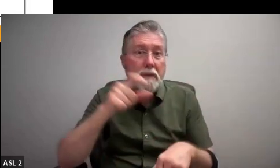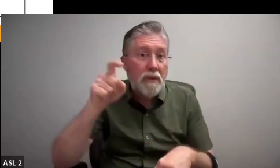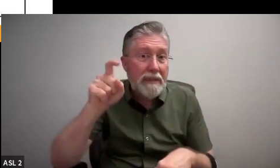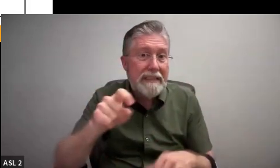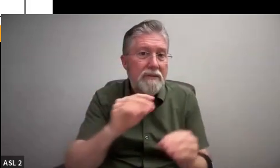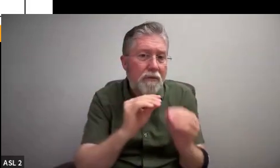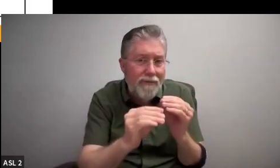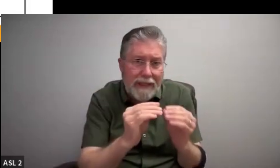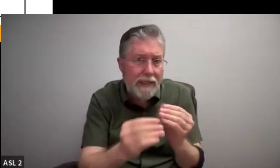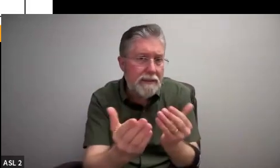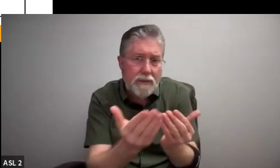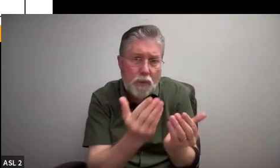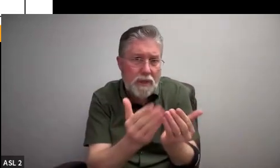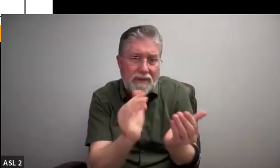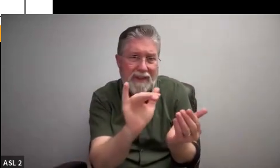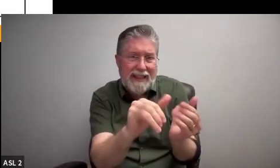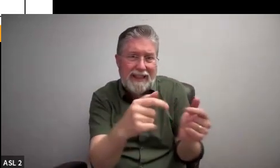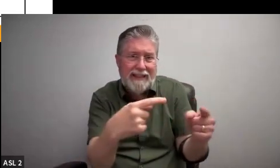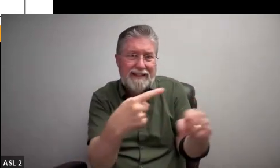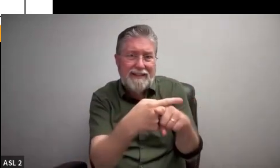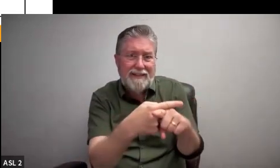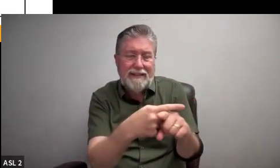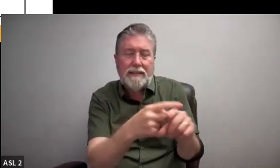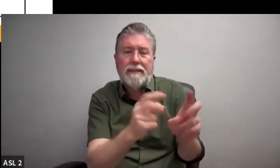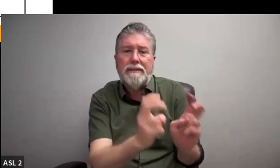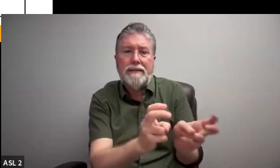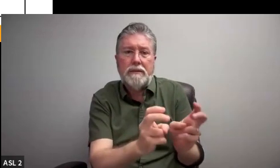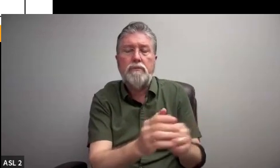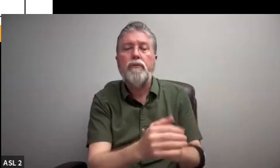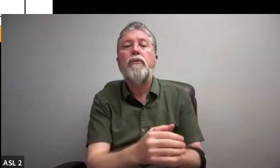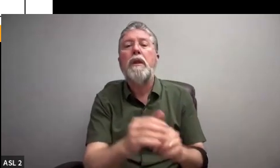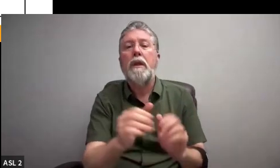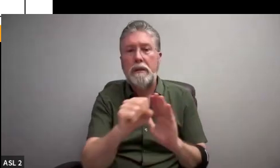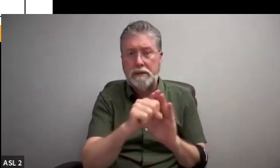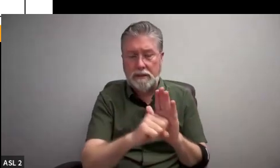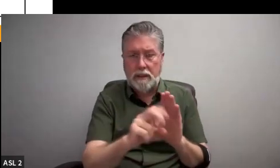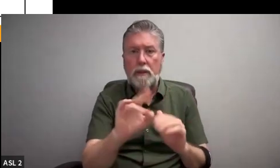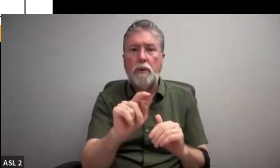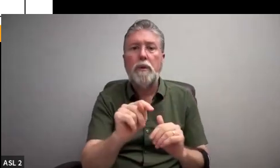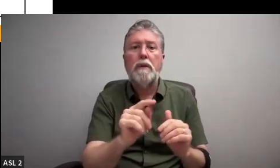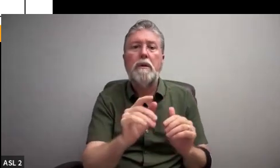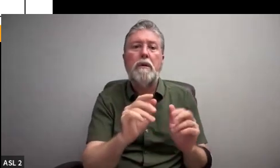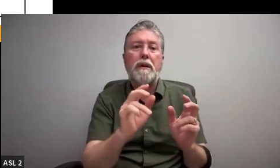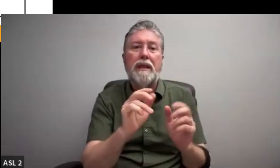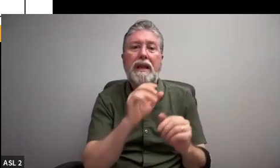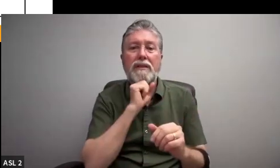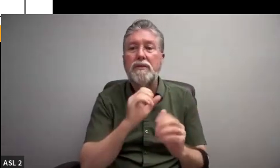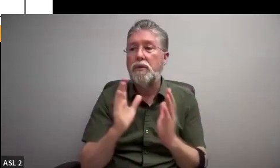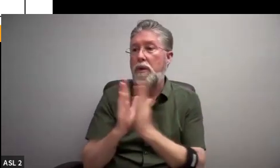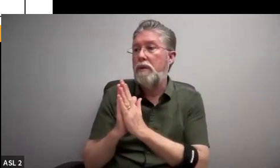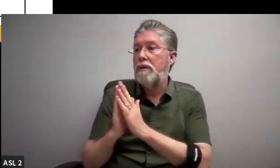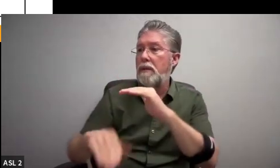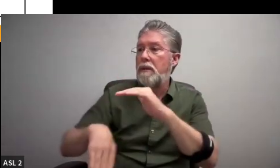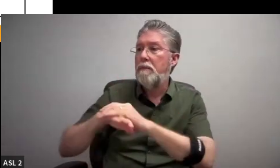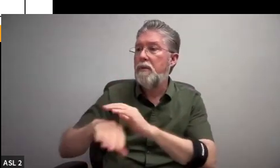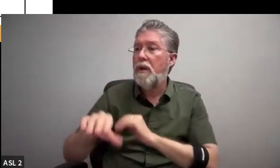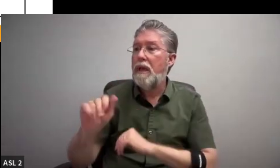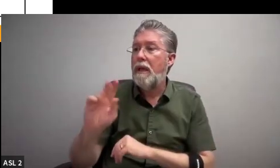whatever the issue is. And here the state unit on aging is requesting until April 30, 2026, to